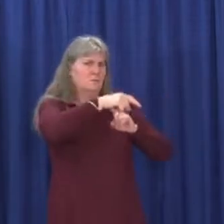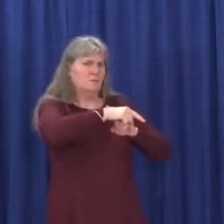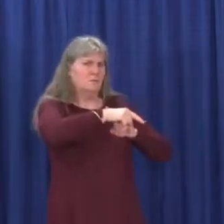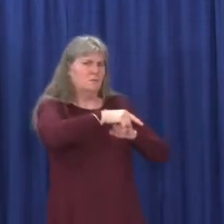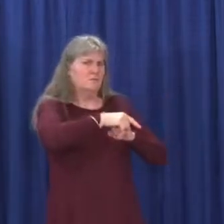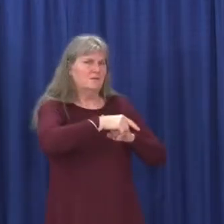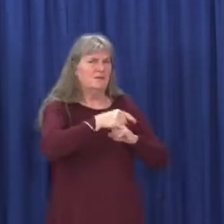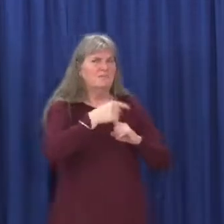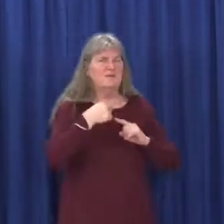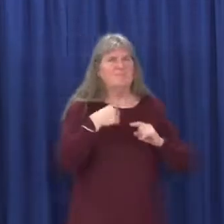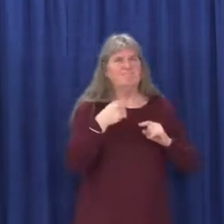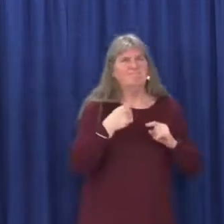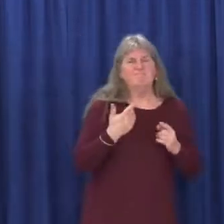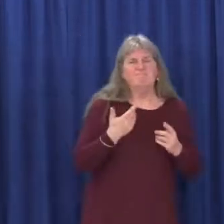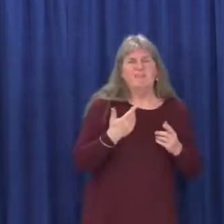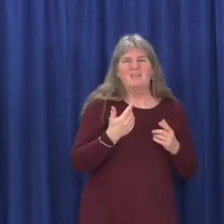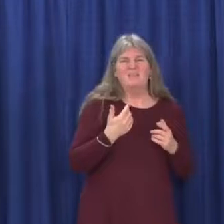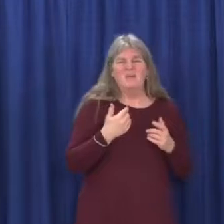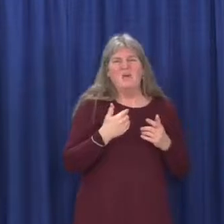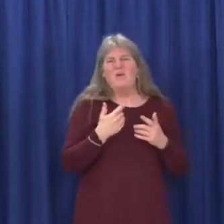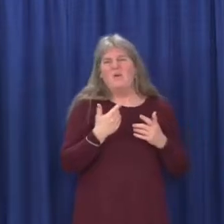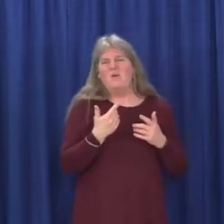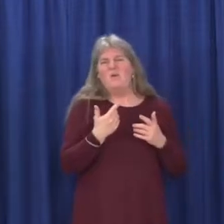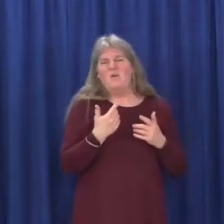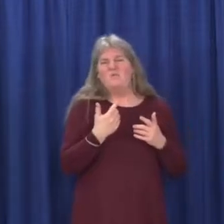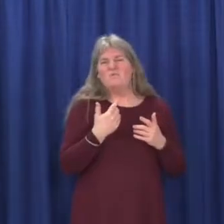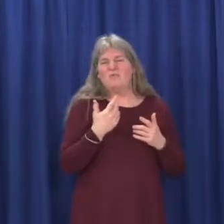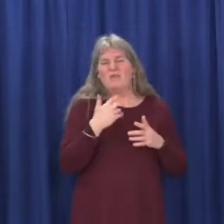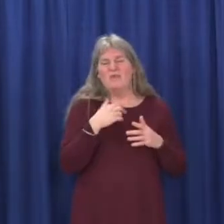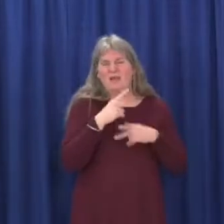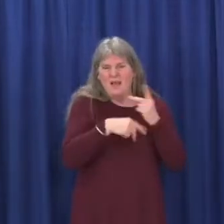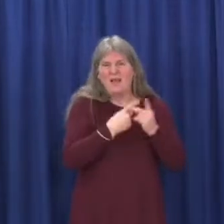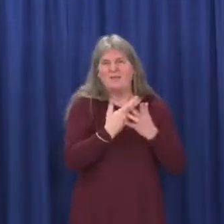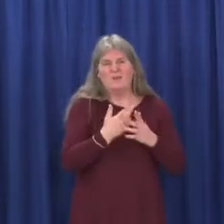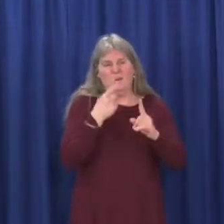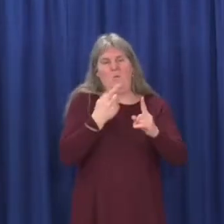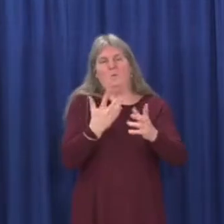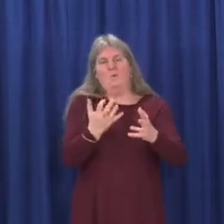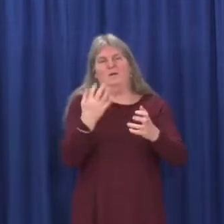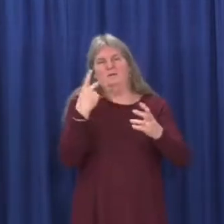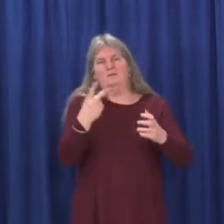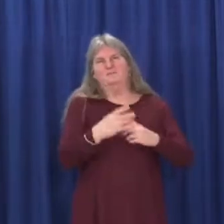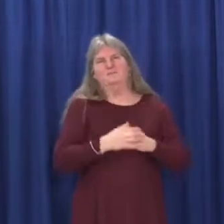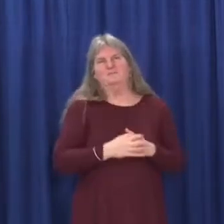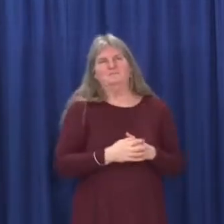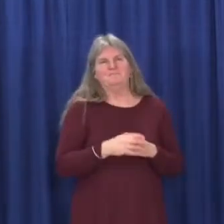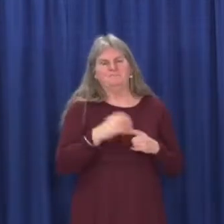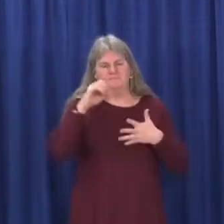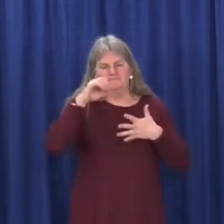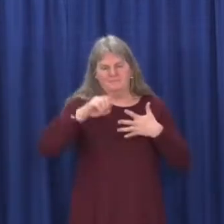look at the pictures, a few of the benchmarks, things I'd like to see. And, you know, I don't need all of those